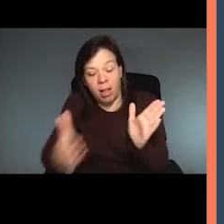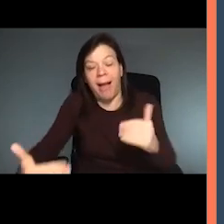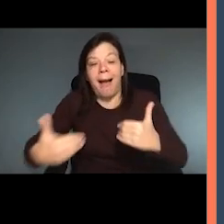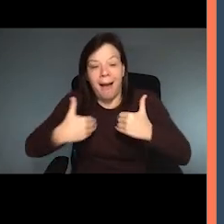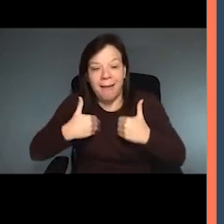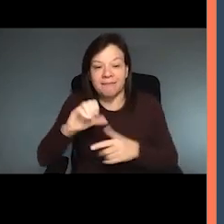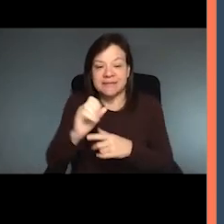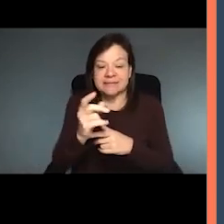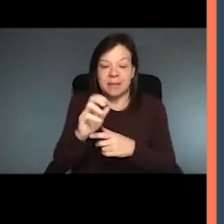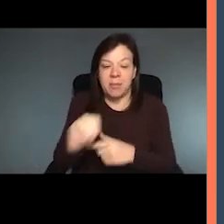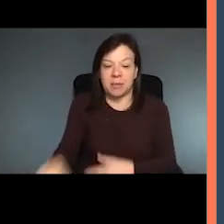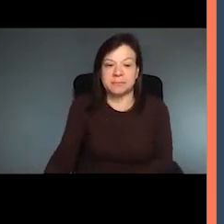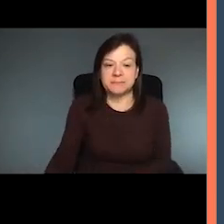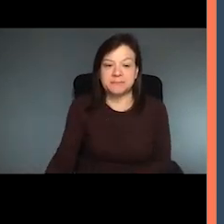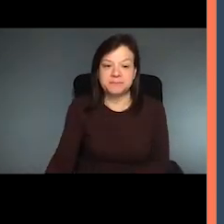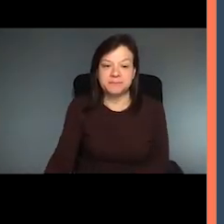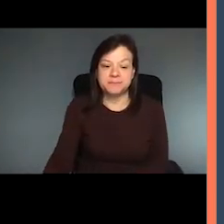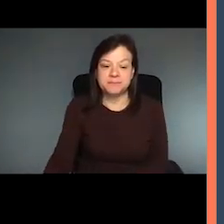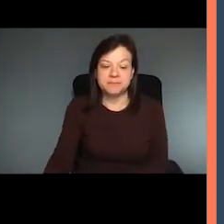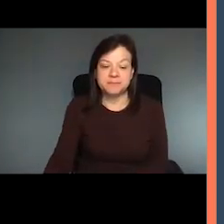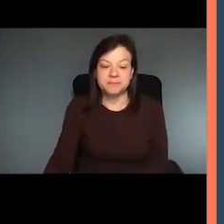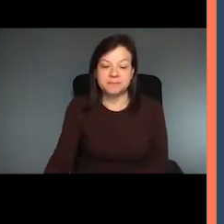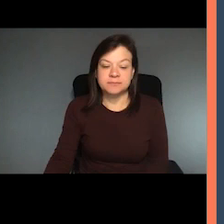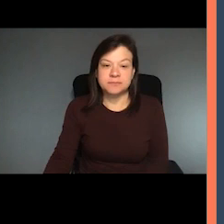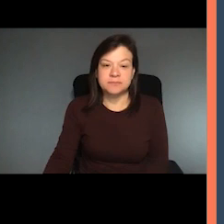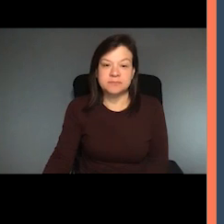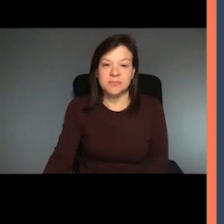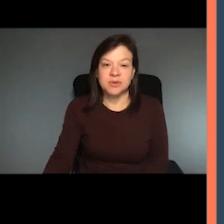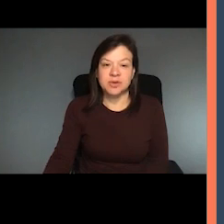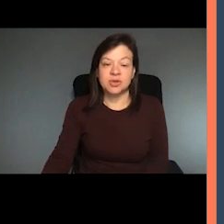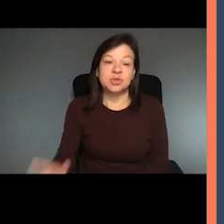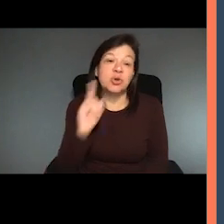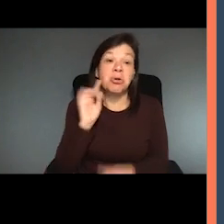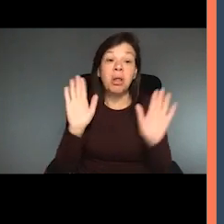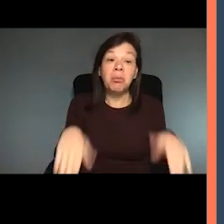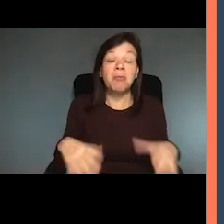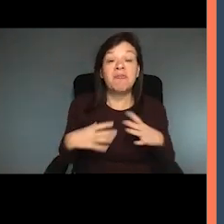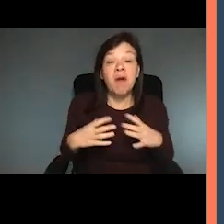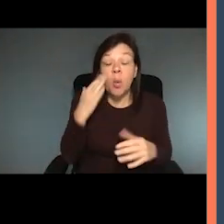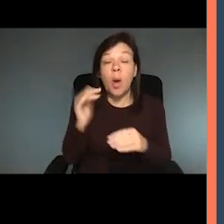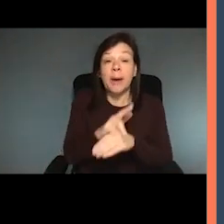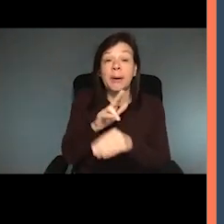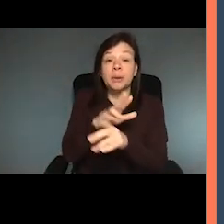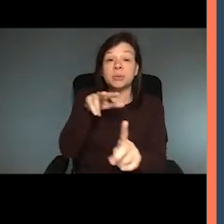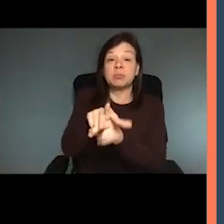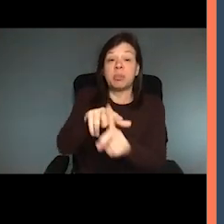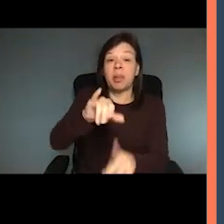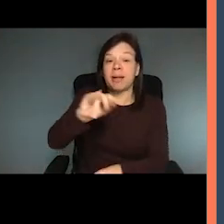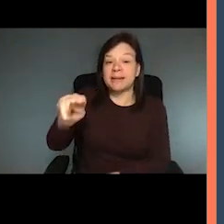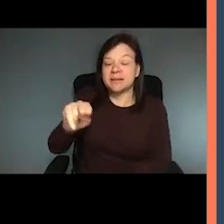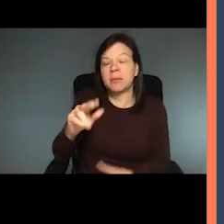SO YOU ARE PROBABLY ASKING, WHY NOT JUST USE A PLUG-IN. THIS WAS PROBABLY THE QUESTION --